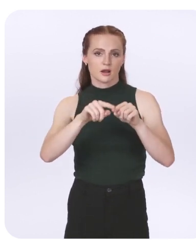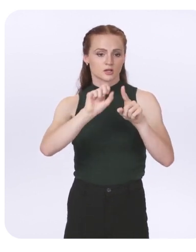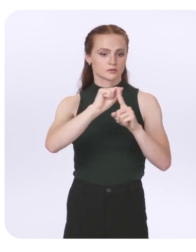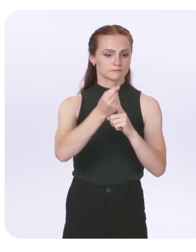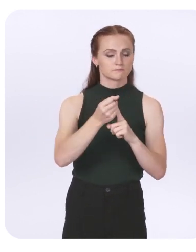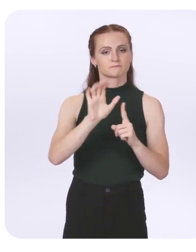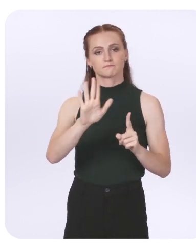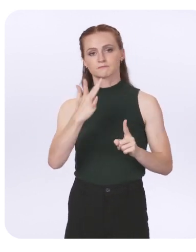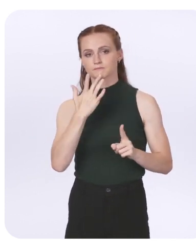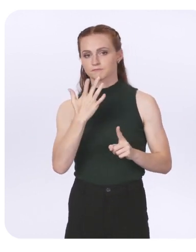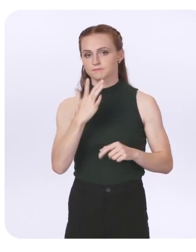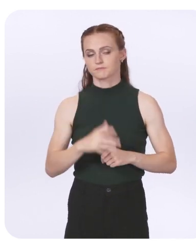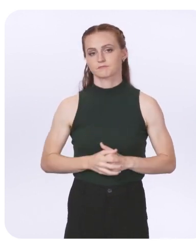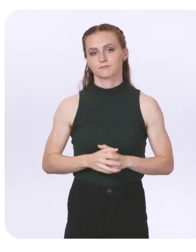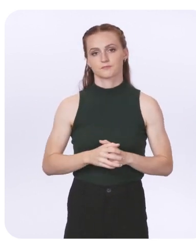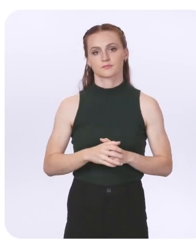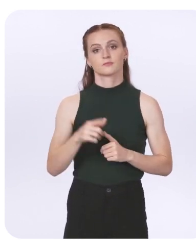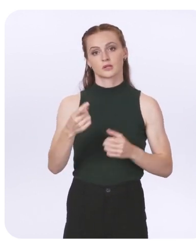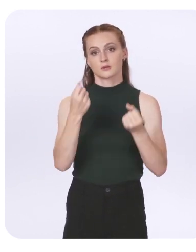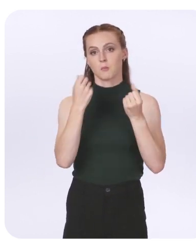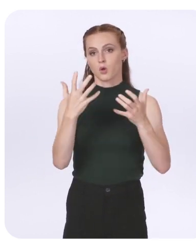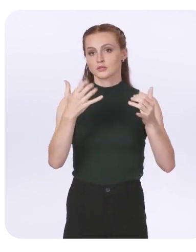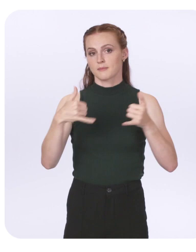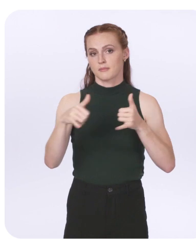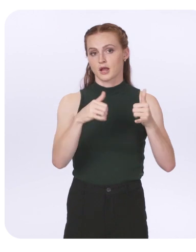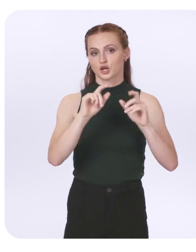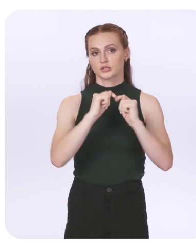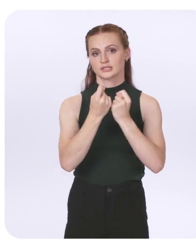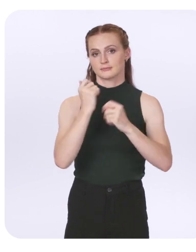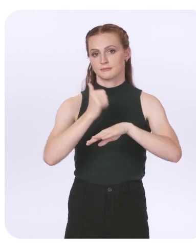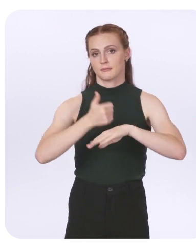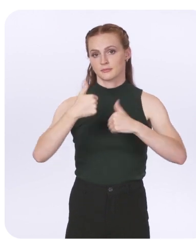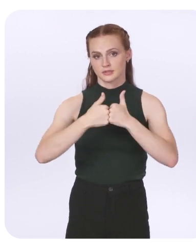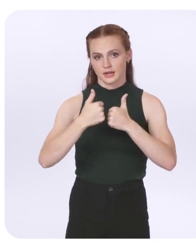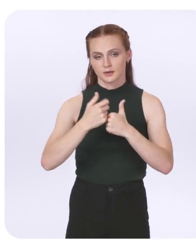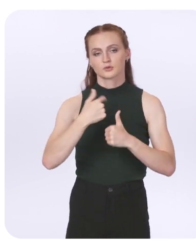Since it’s a multiplayer team-based game, we knew that communication would be important.